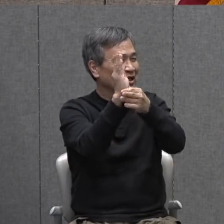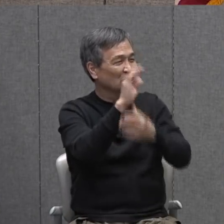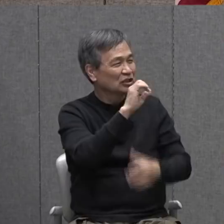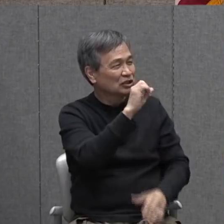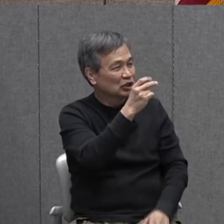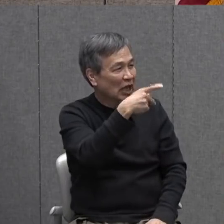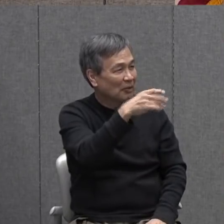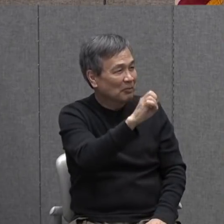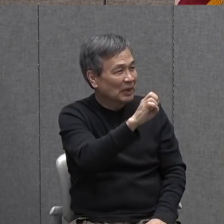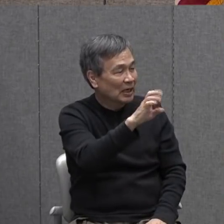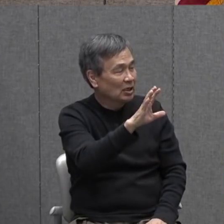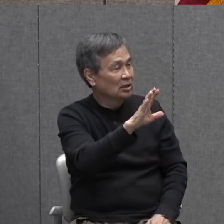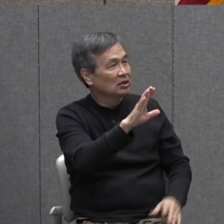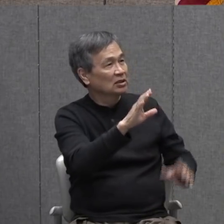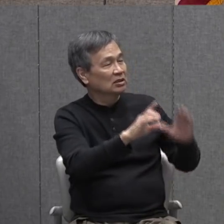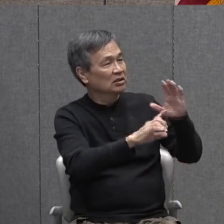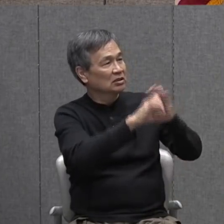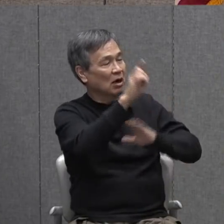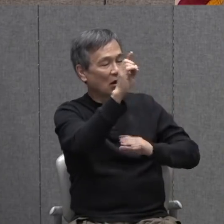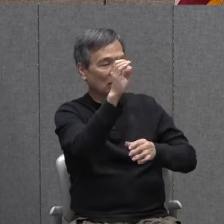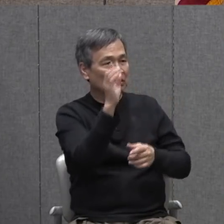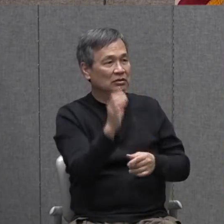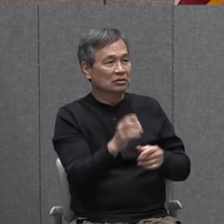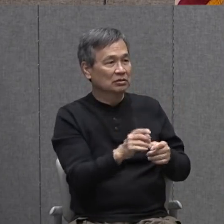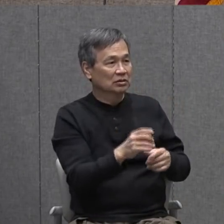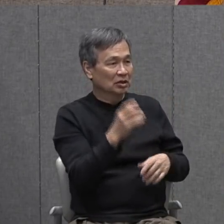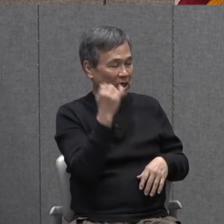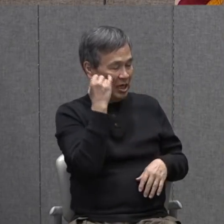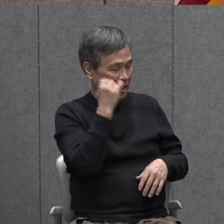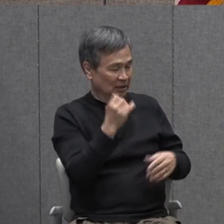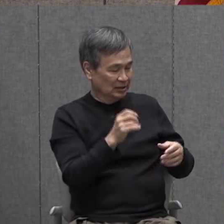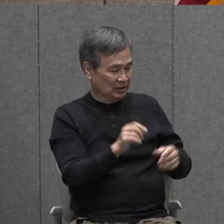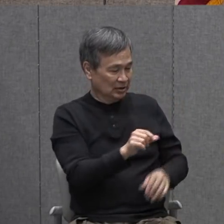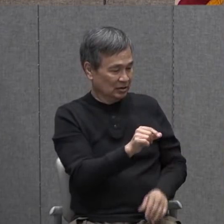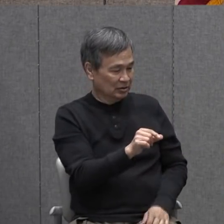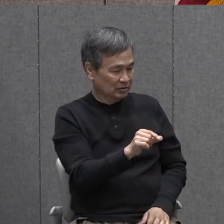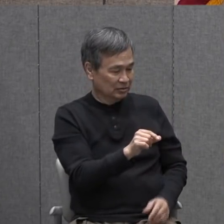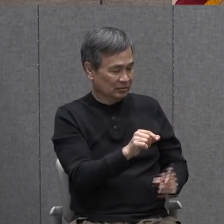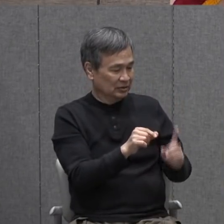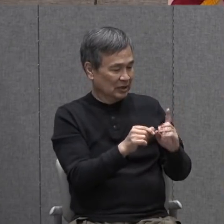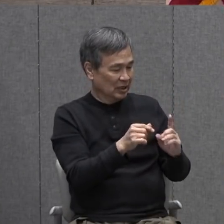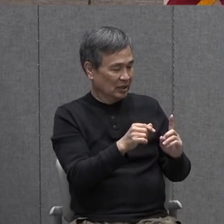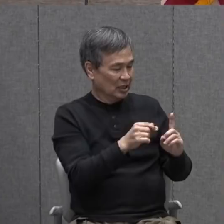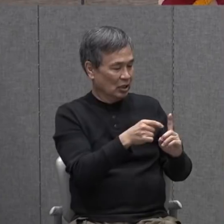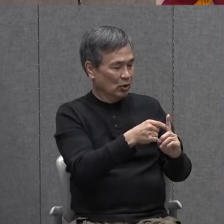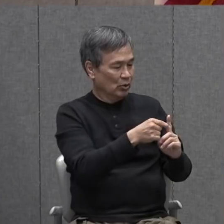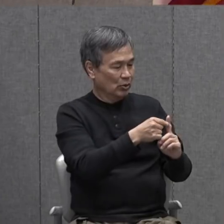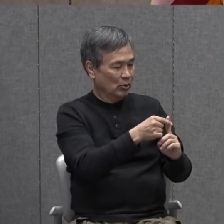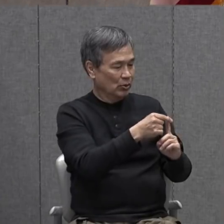and that it has these three parts to it. I see my handle, I see this shiny little connector